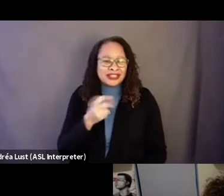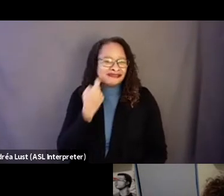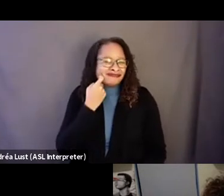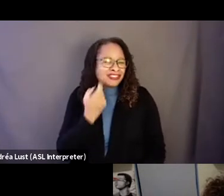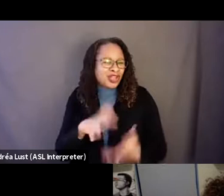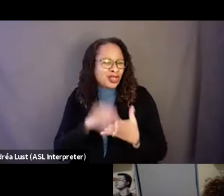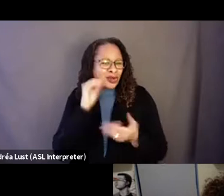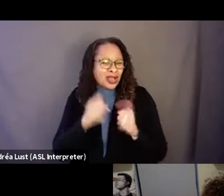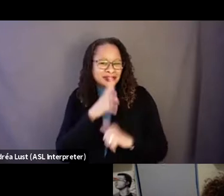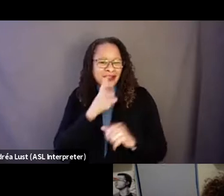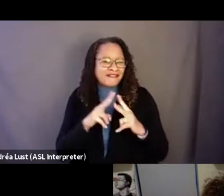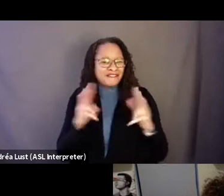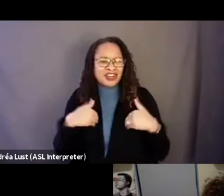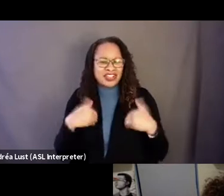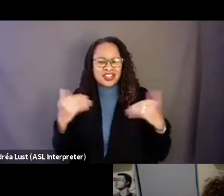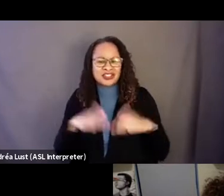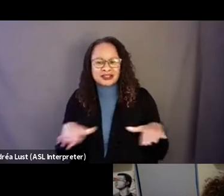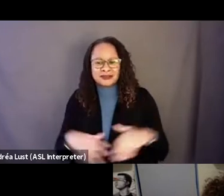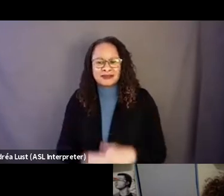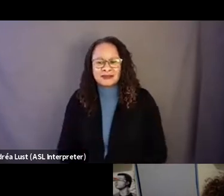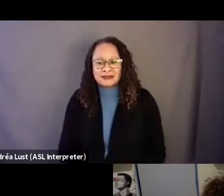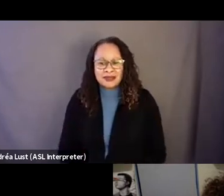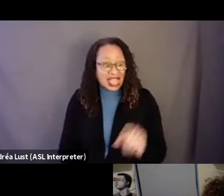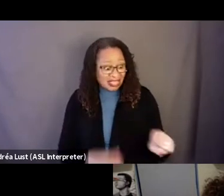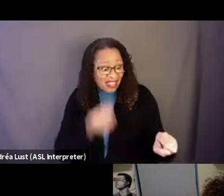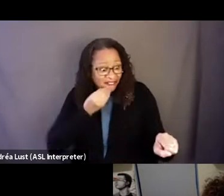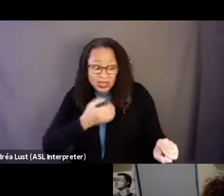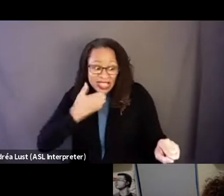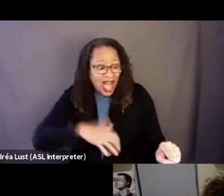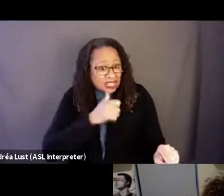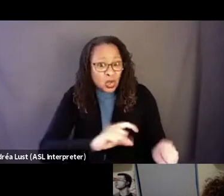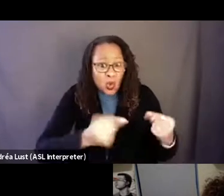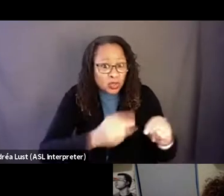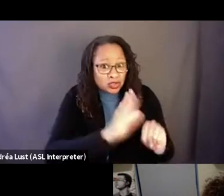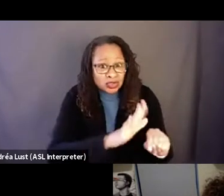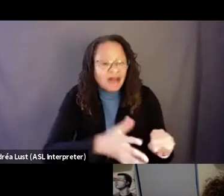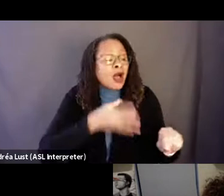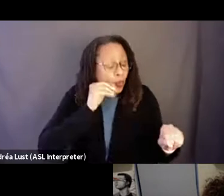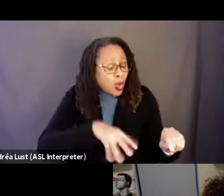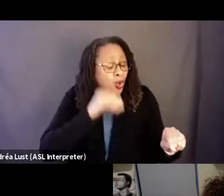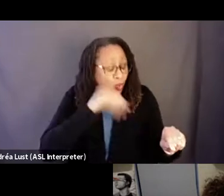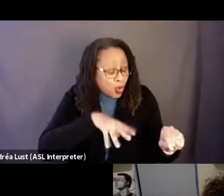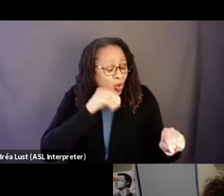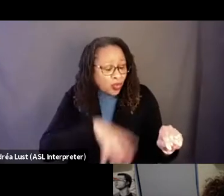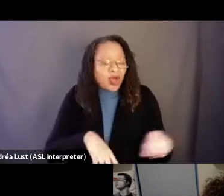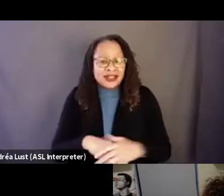It's a very young child. And he's like, "That food is hot. I don't want you to get burned. Blow low like this." And he teaches her.